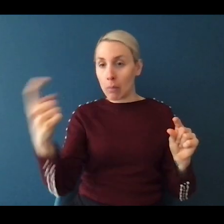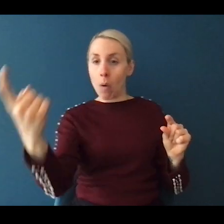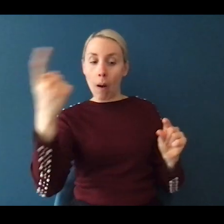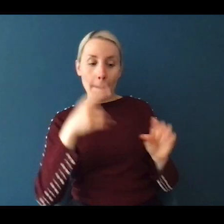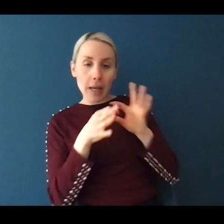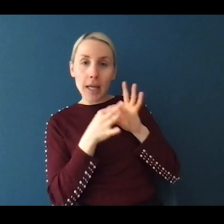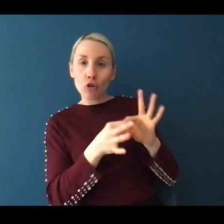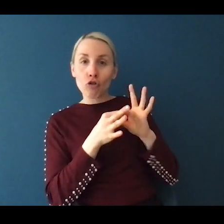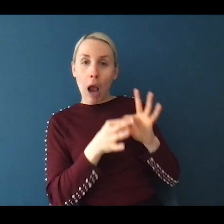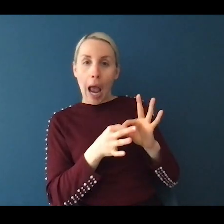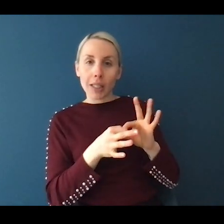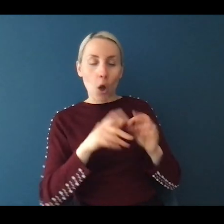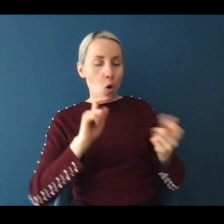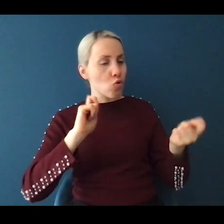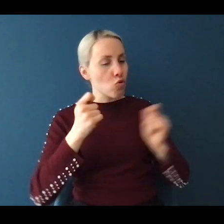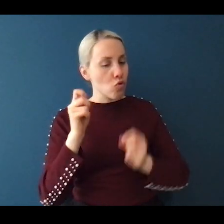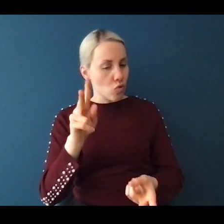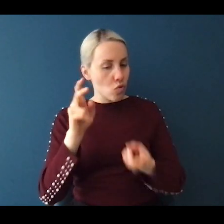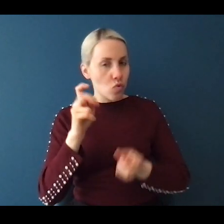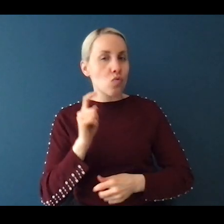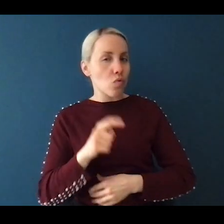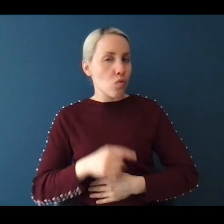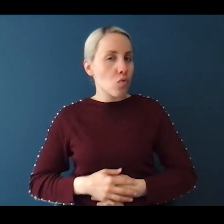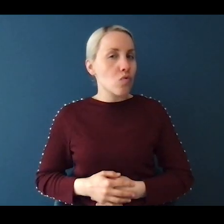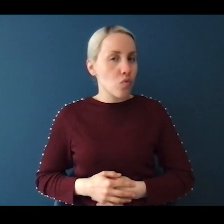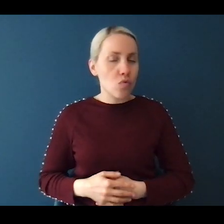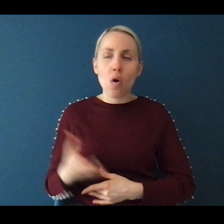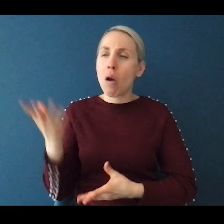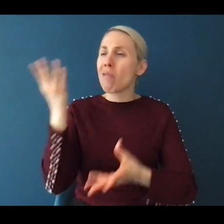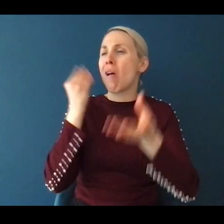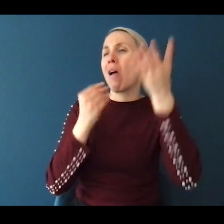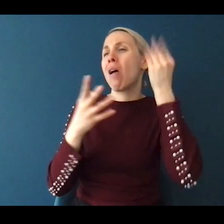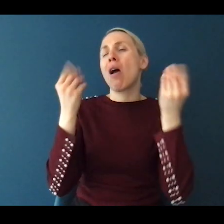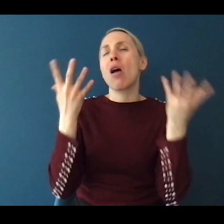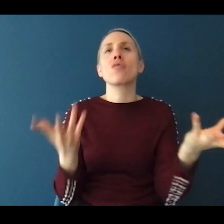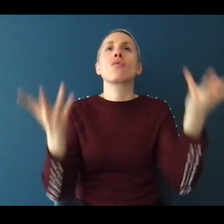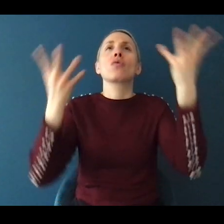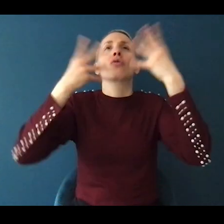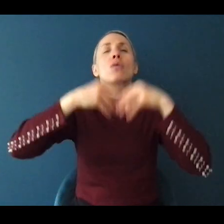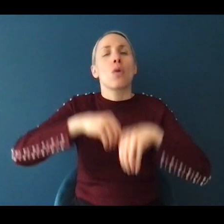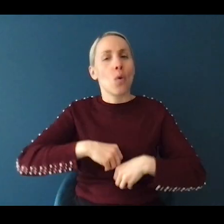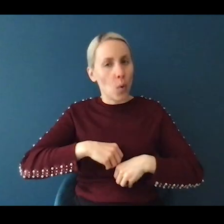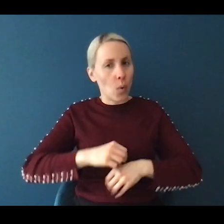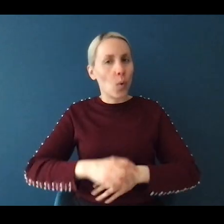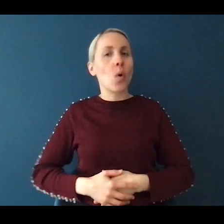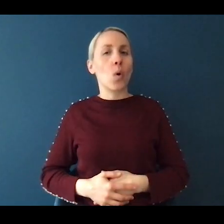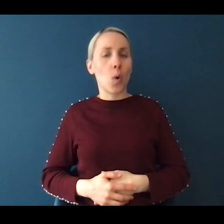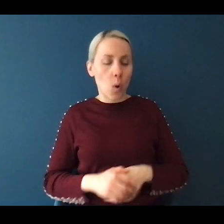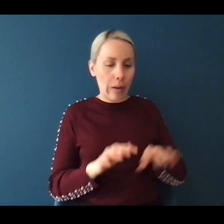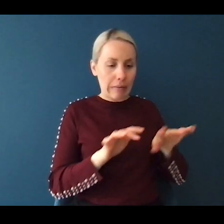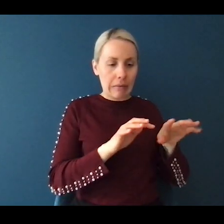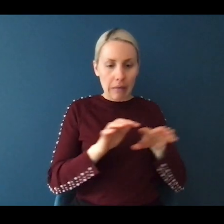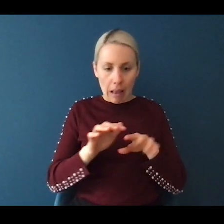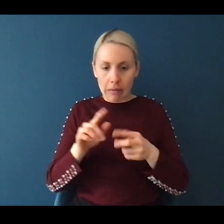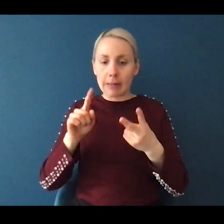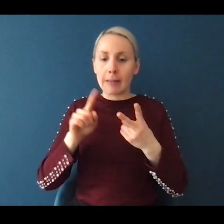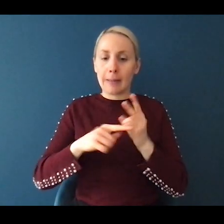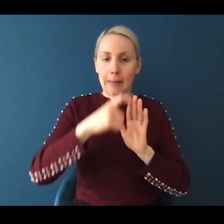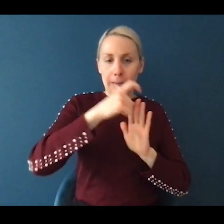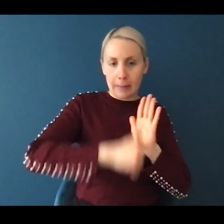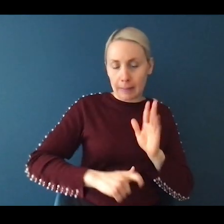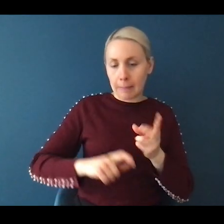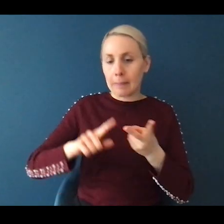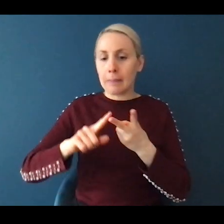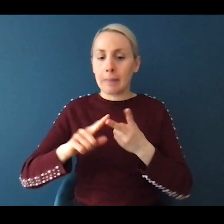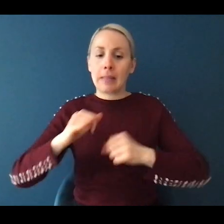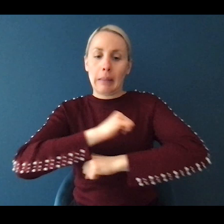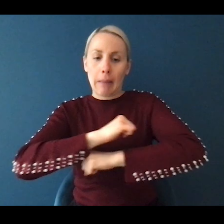learned so much from the text to the space to making still photographs work in relation